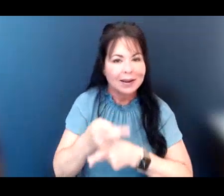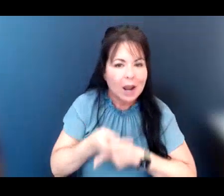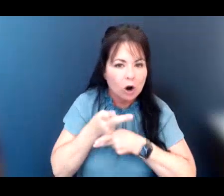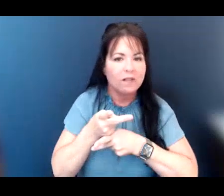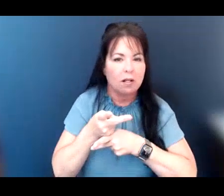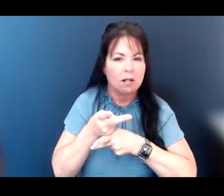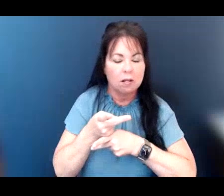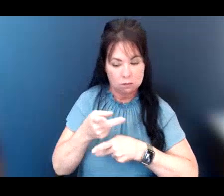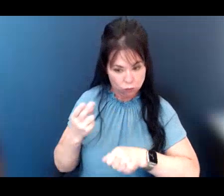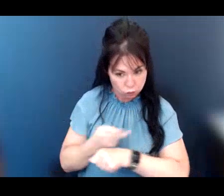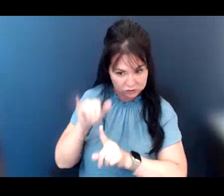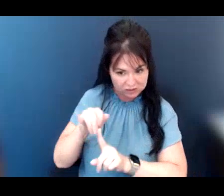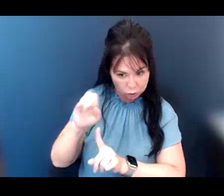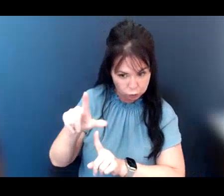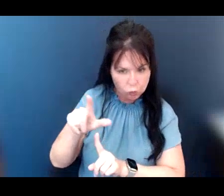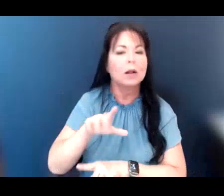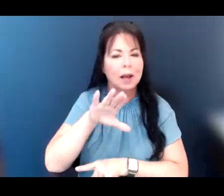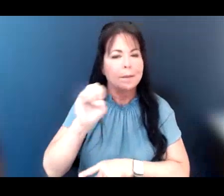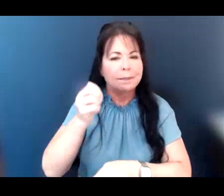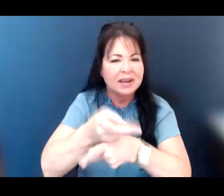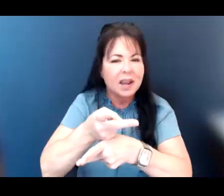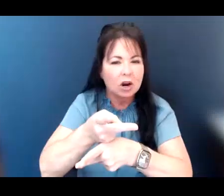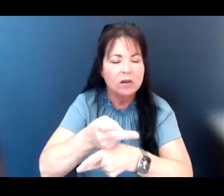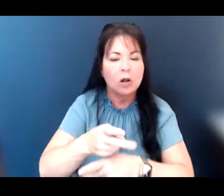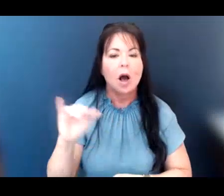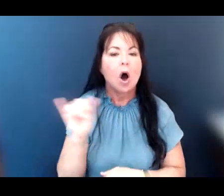The other big one out there, implicit bias is a very real thing in our world.